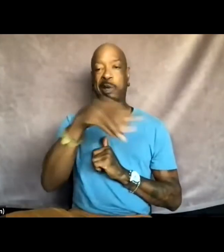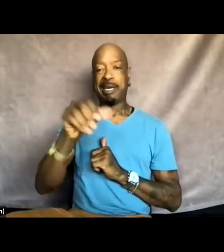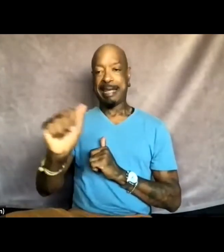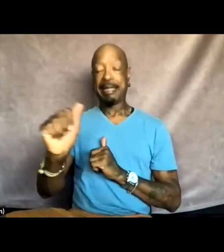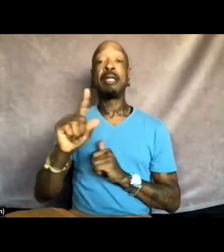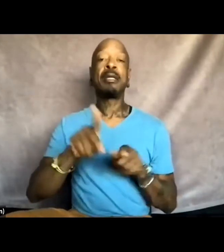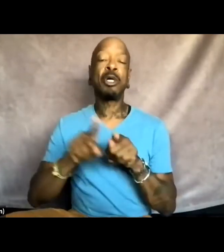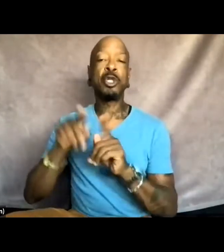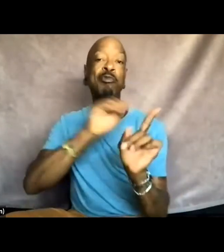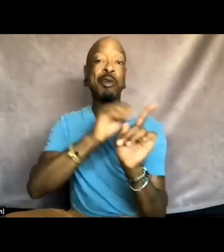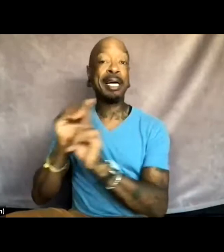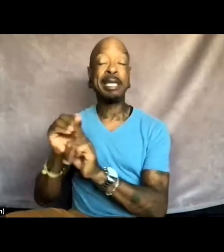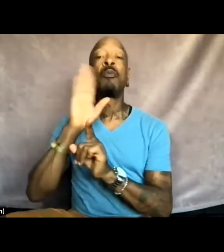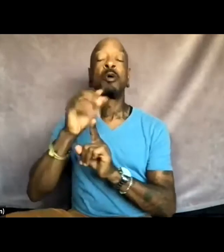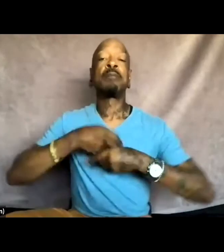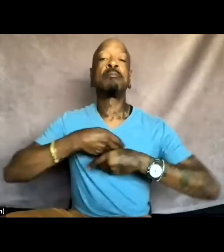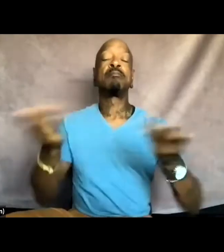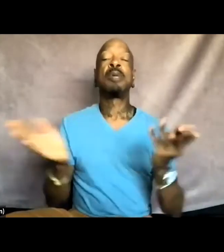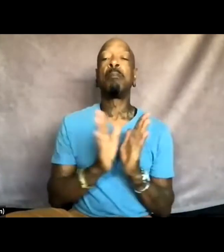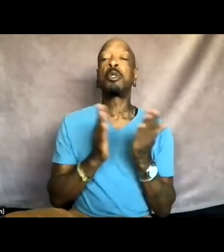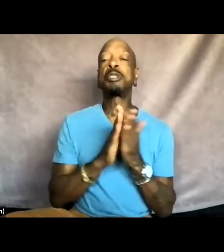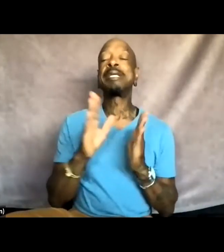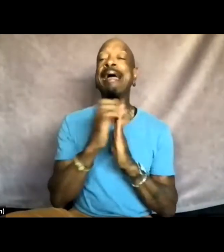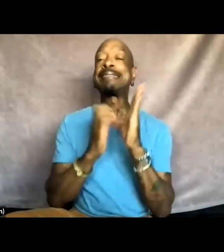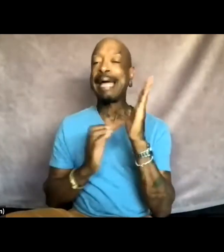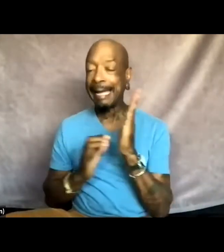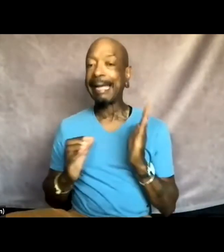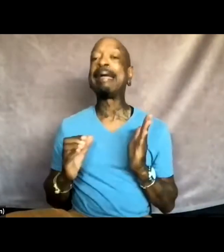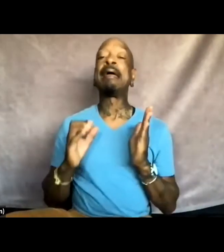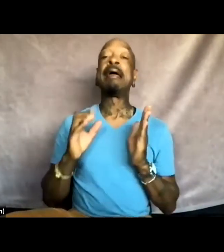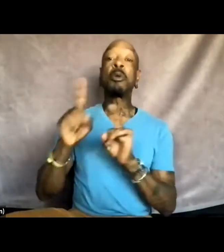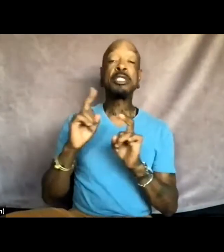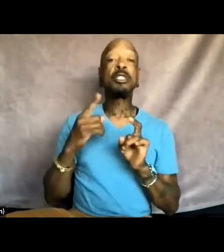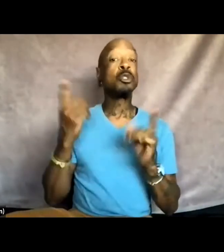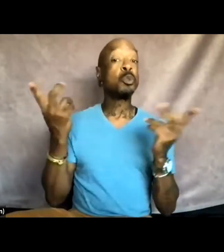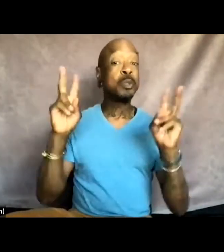copies of his debut book an essay collection The Pretty One to five lucky participants tonight.